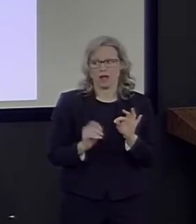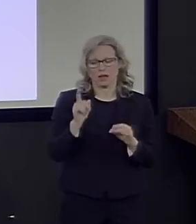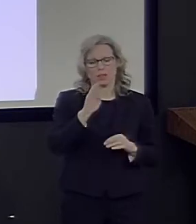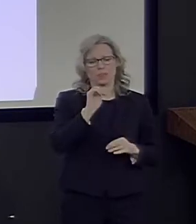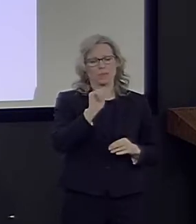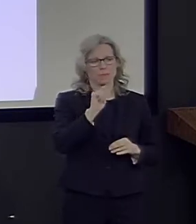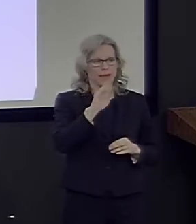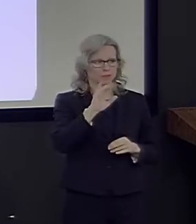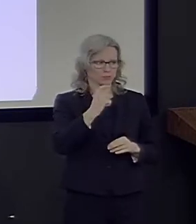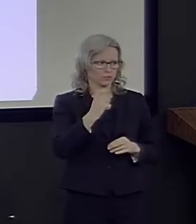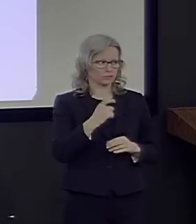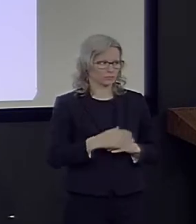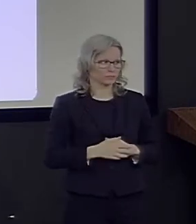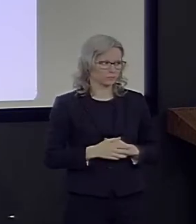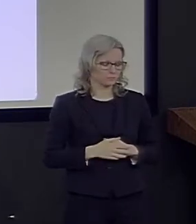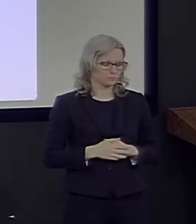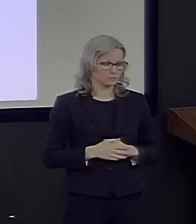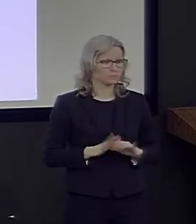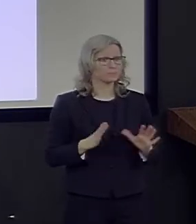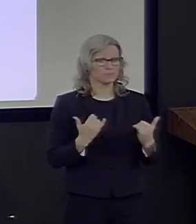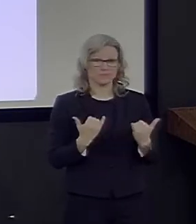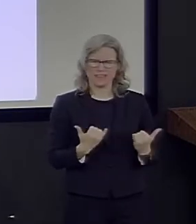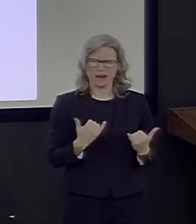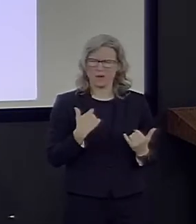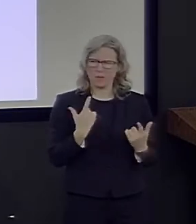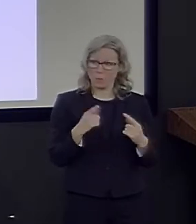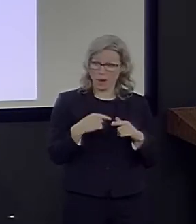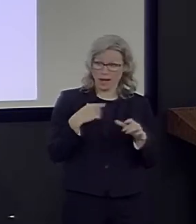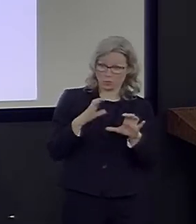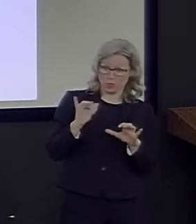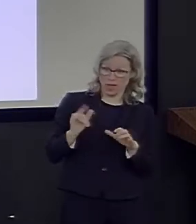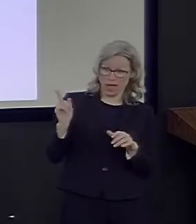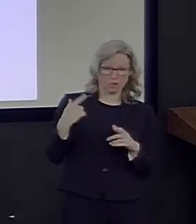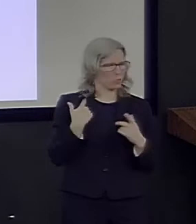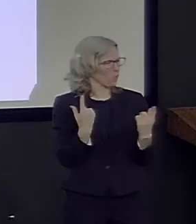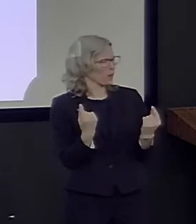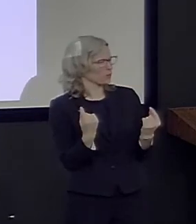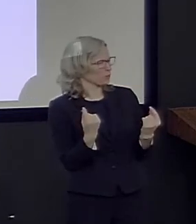But what do I really do when I do that? Well, we've adopted